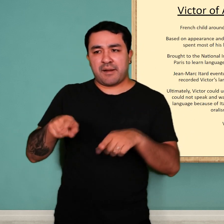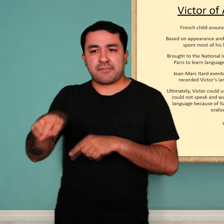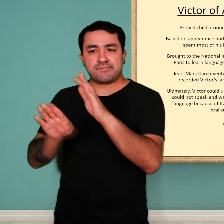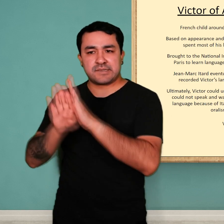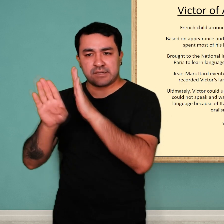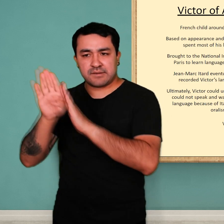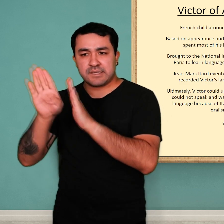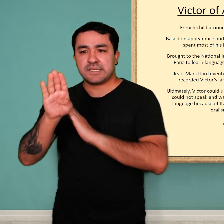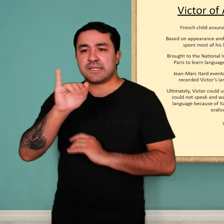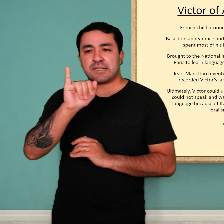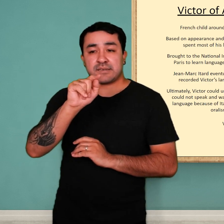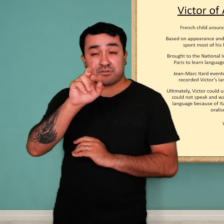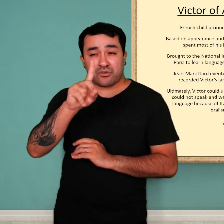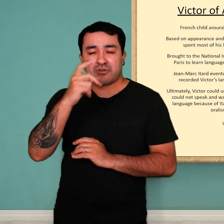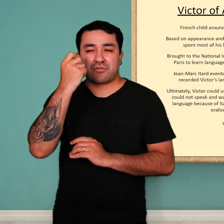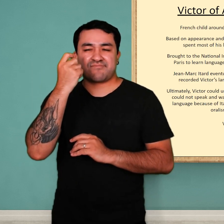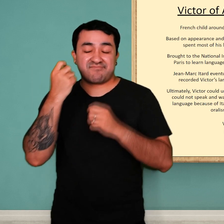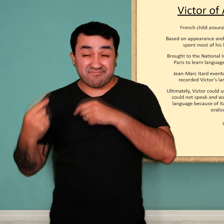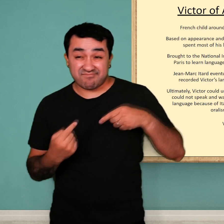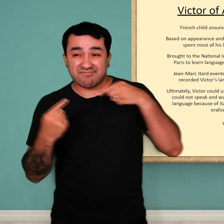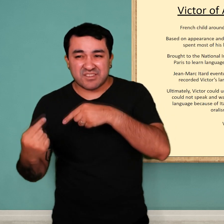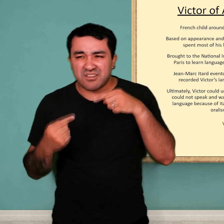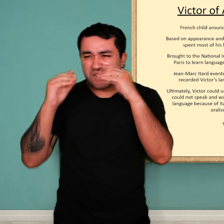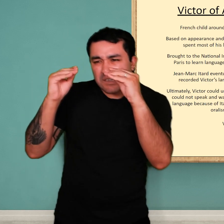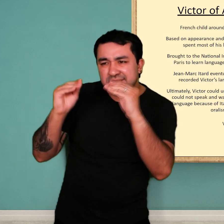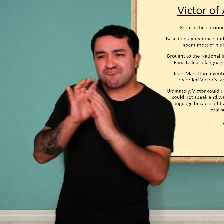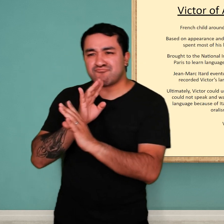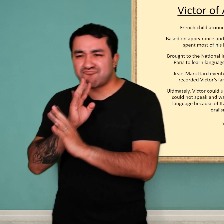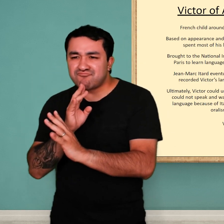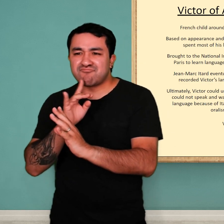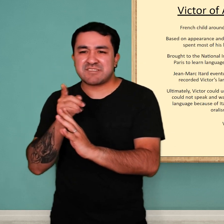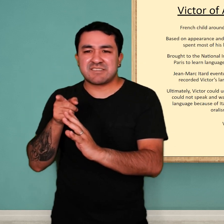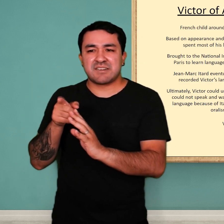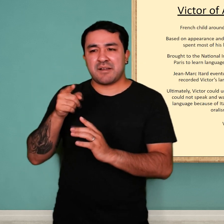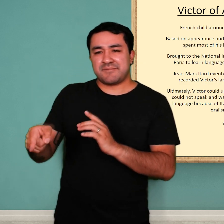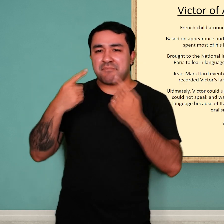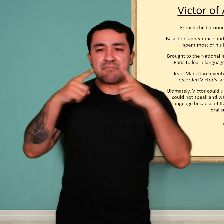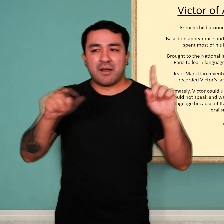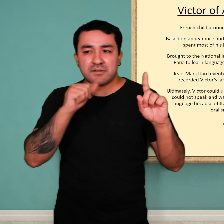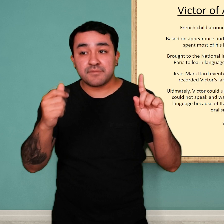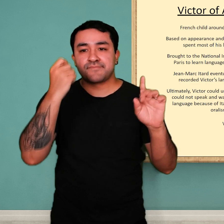the National Institute of the Deaf in Paris, and was taught language by Roch-Ambroise Sicard. Later